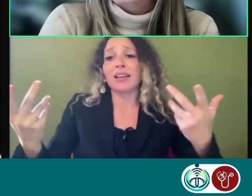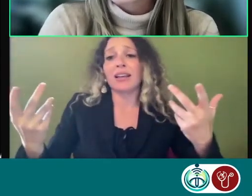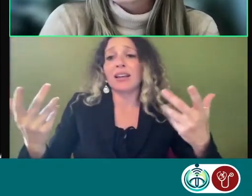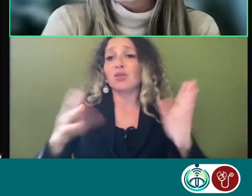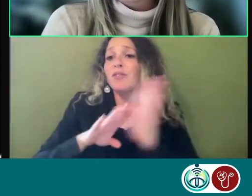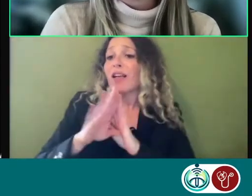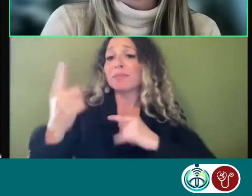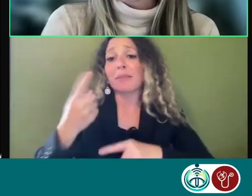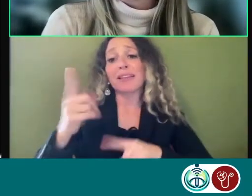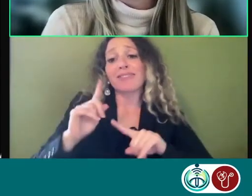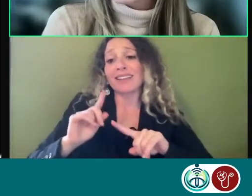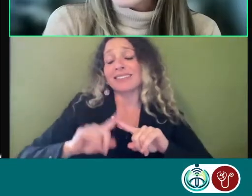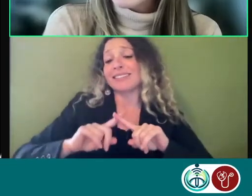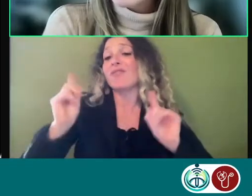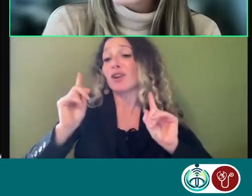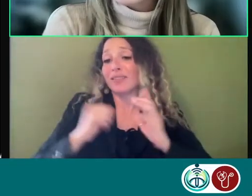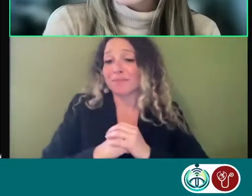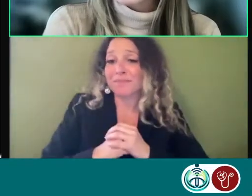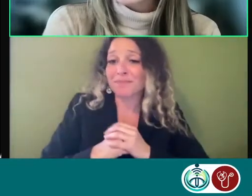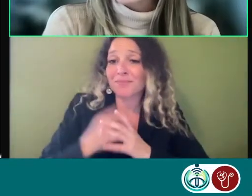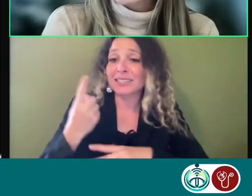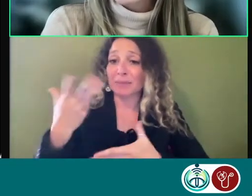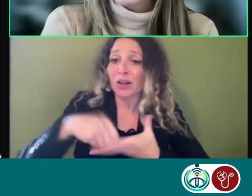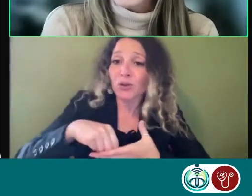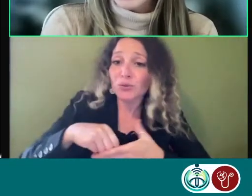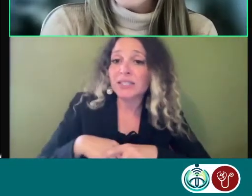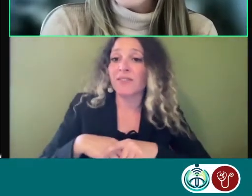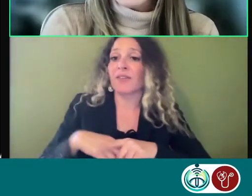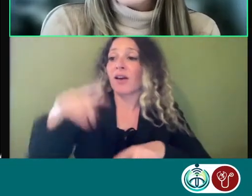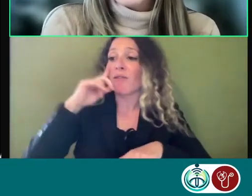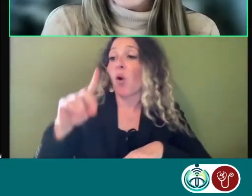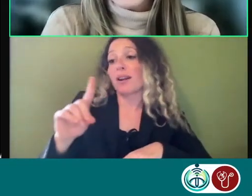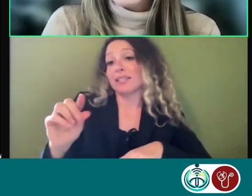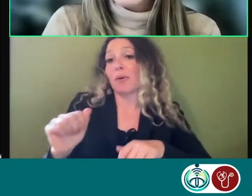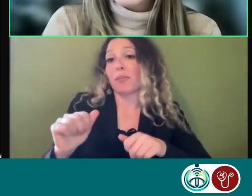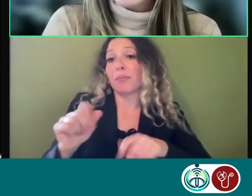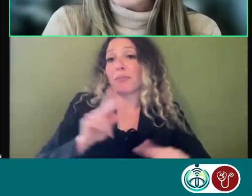different, to build something that's inclusive to disabled people as well. So when I think of the